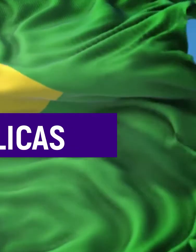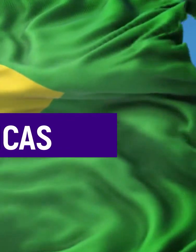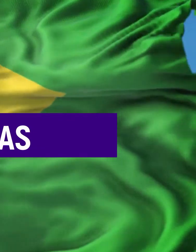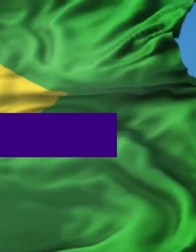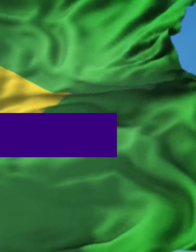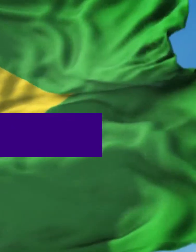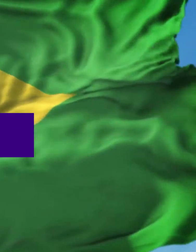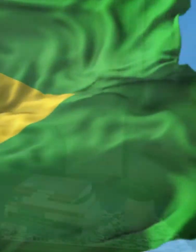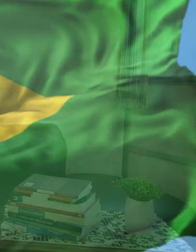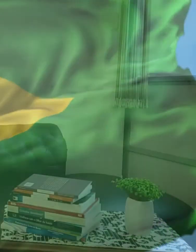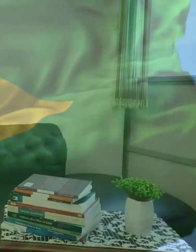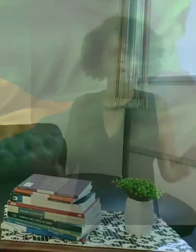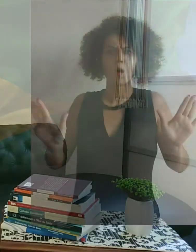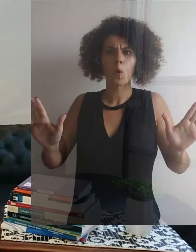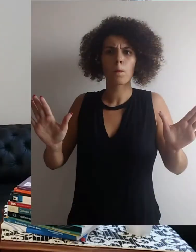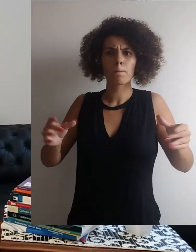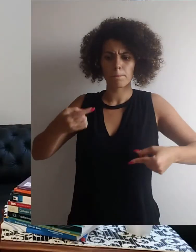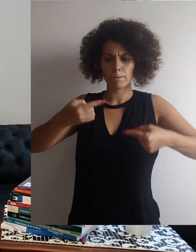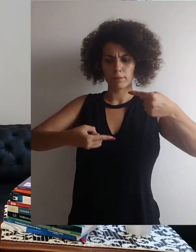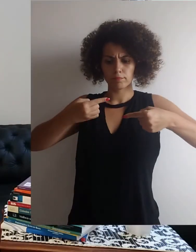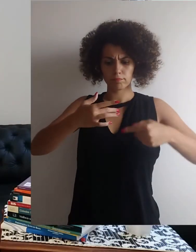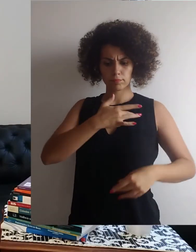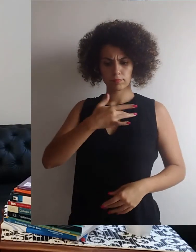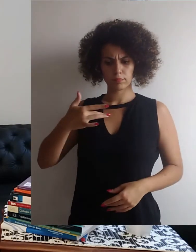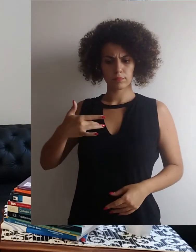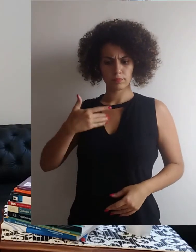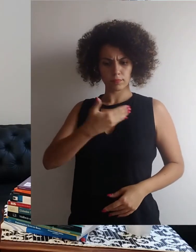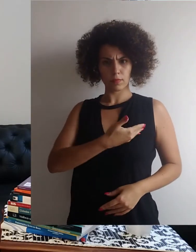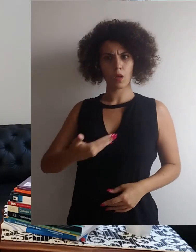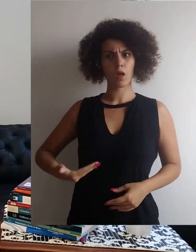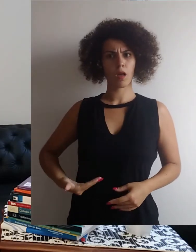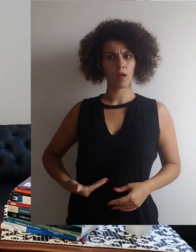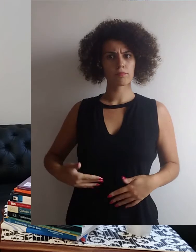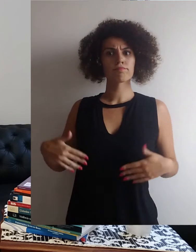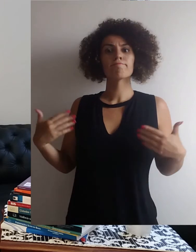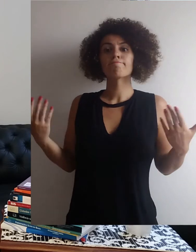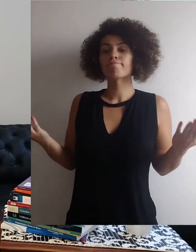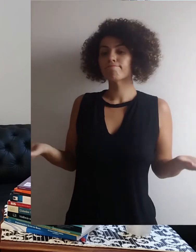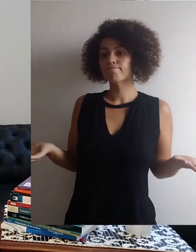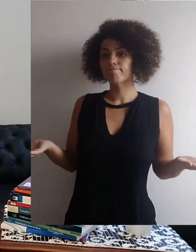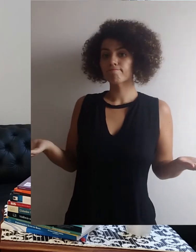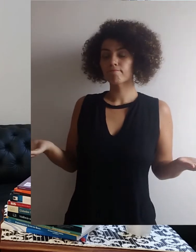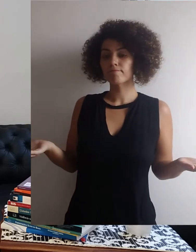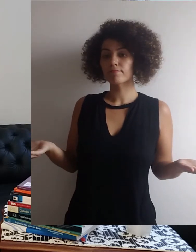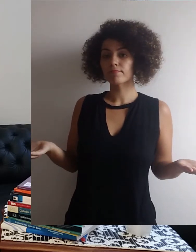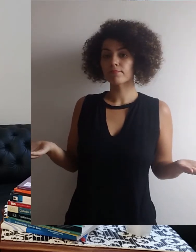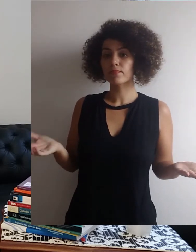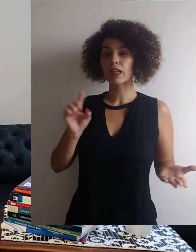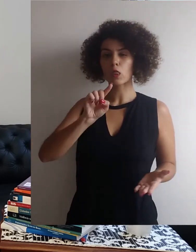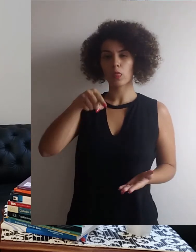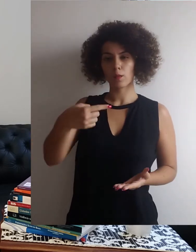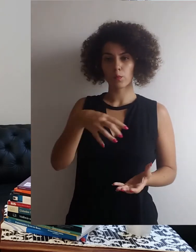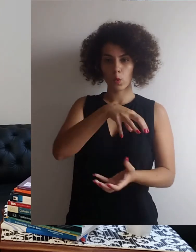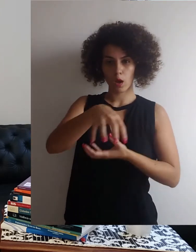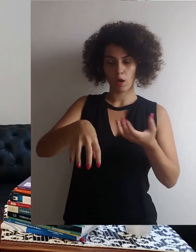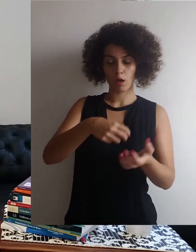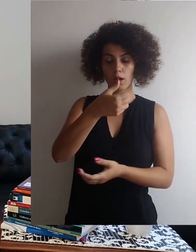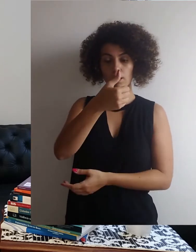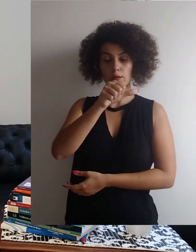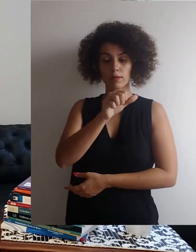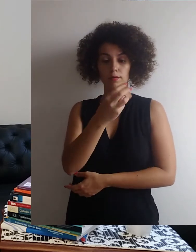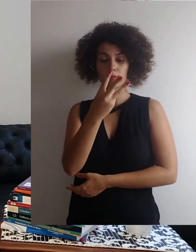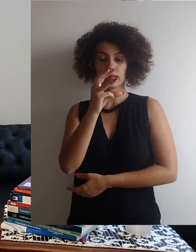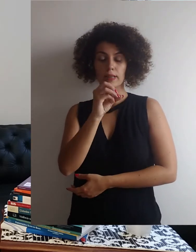What about public health policies during the Vargas era? Well, after the Revolution of 1930 there was an administrative